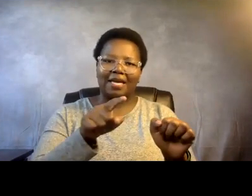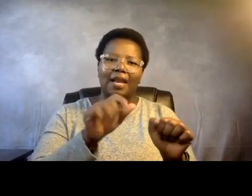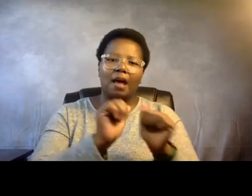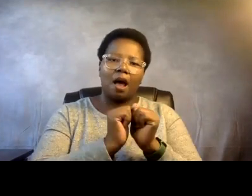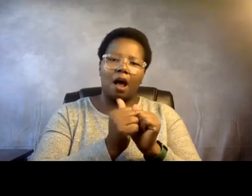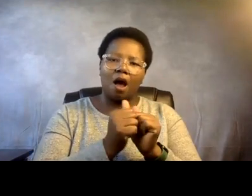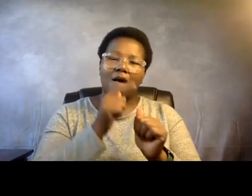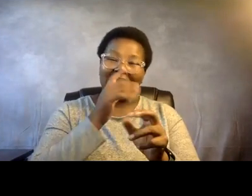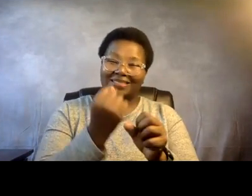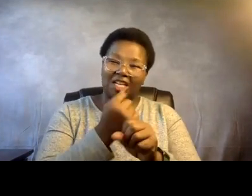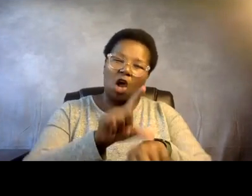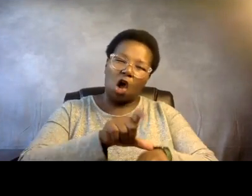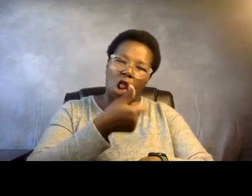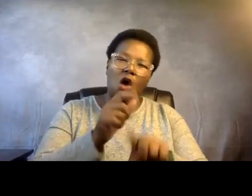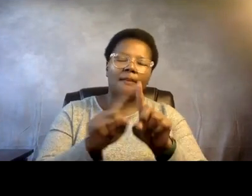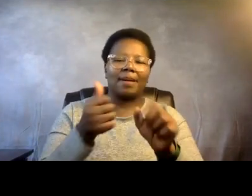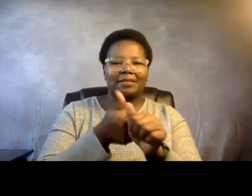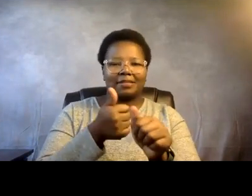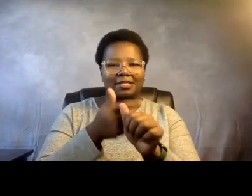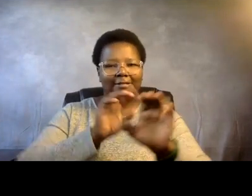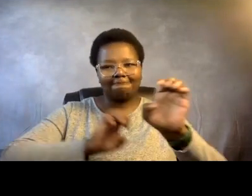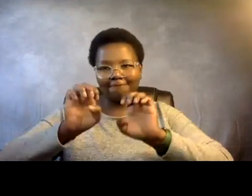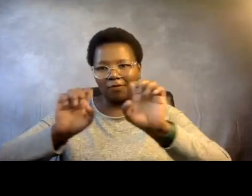take quite a while, but how you can evaluate all of the different contrast requirements.